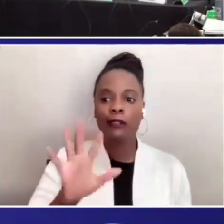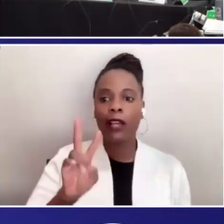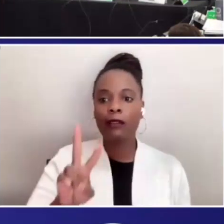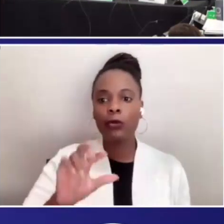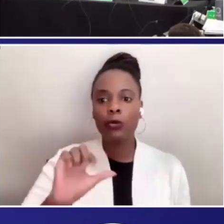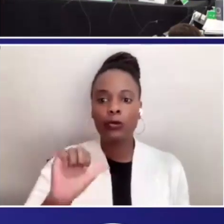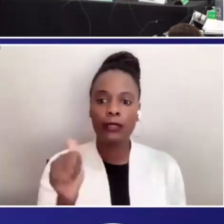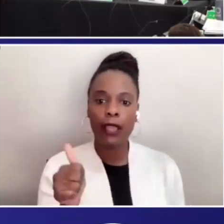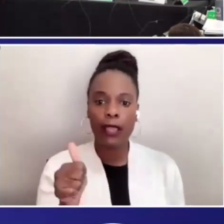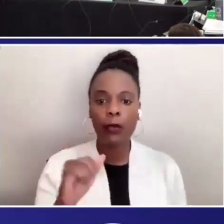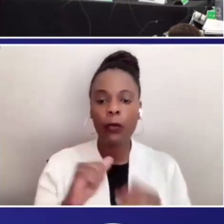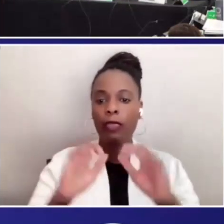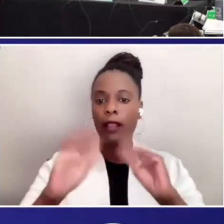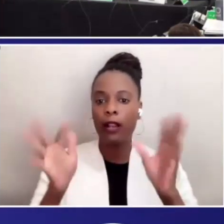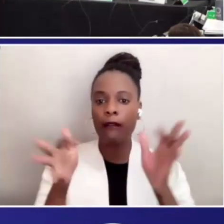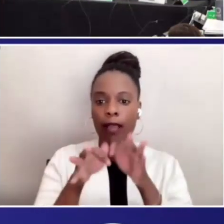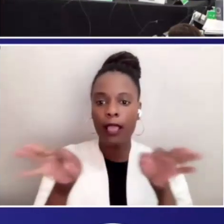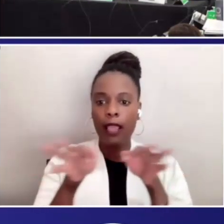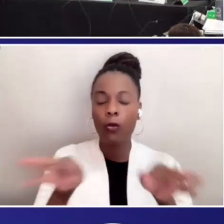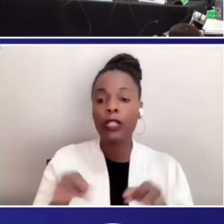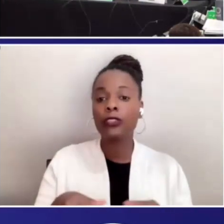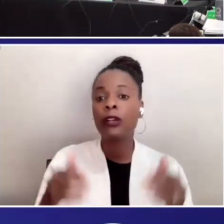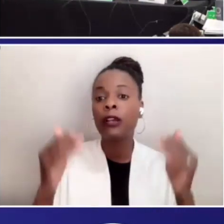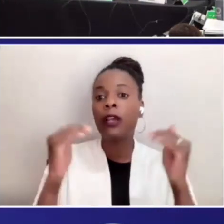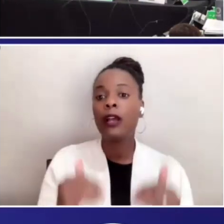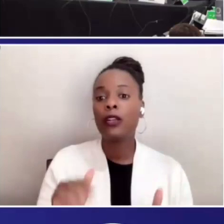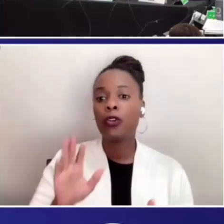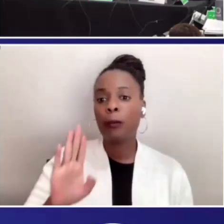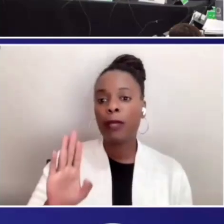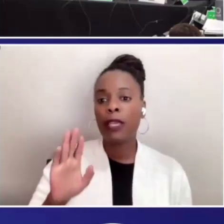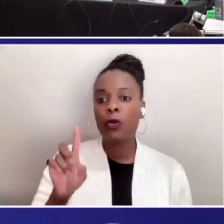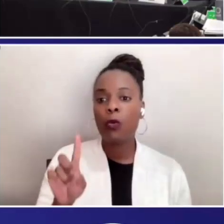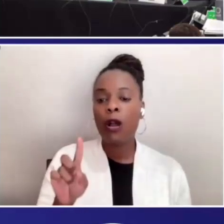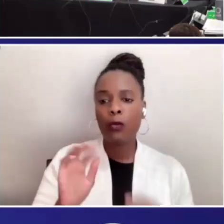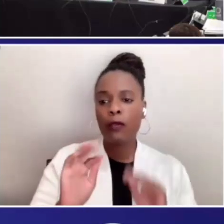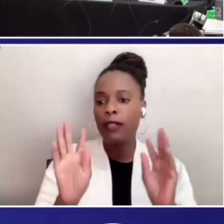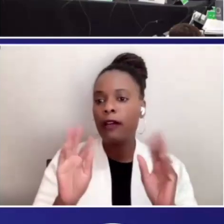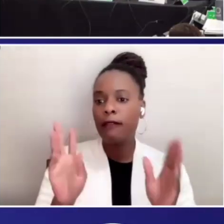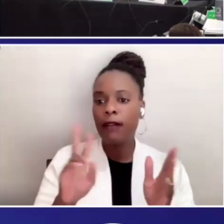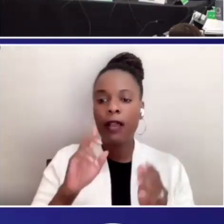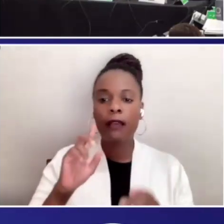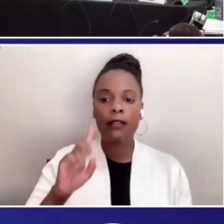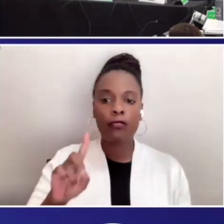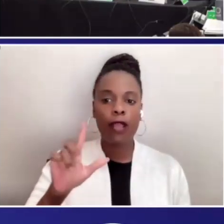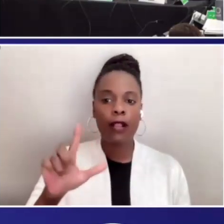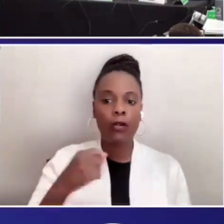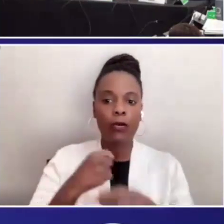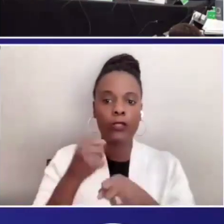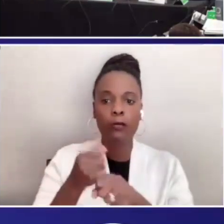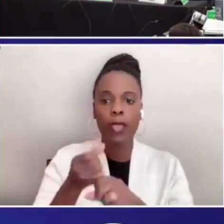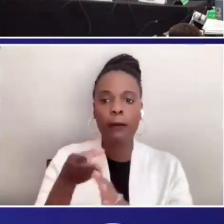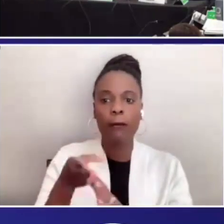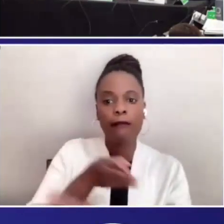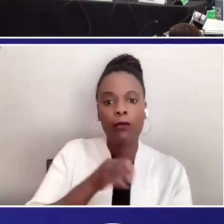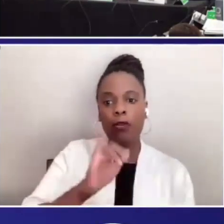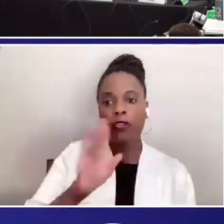we've clarified that it's for Direct Loans made before July 1, 2026. Romanette one, same.